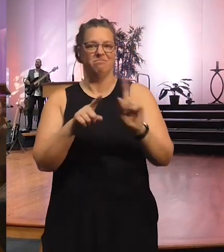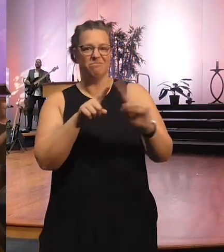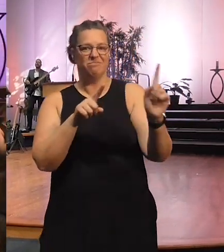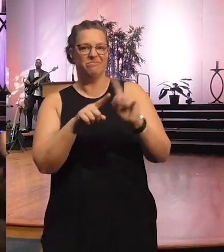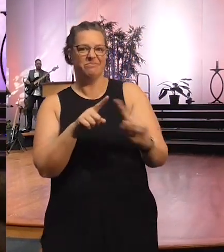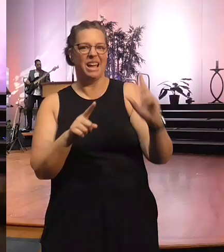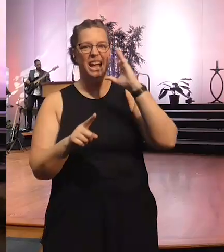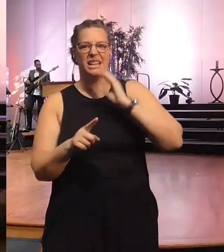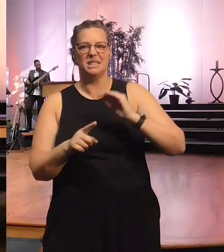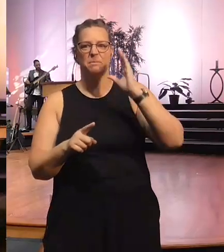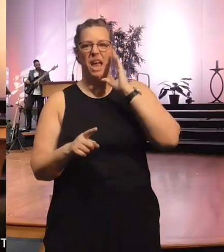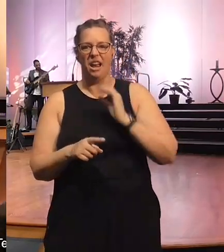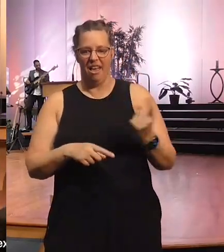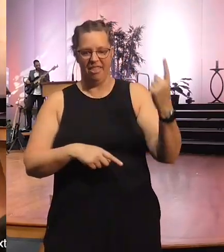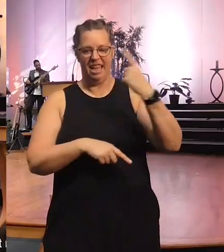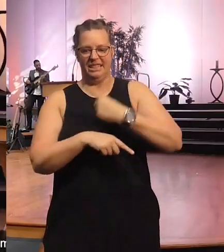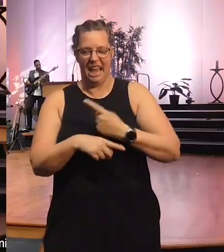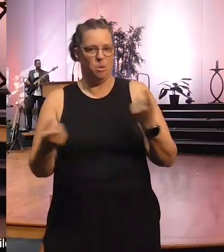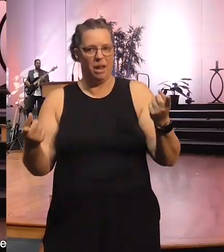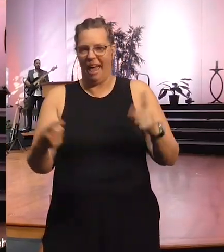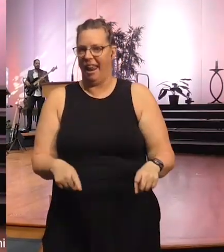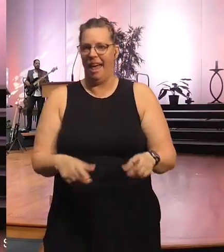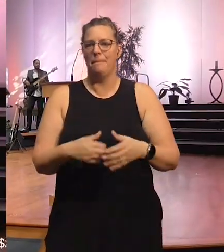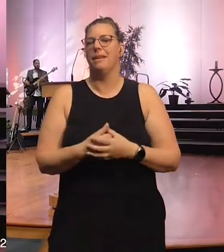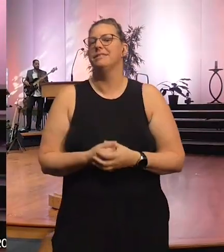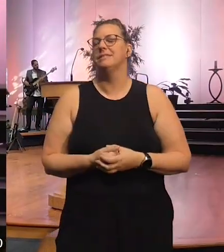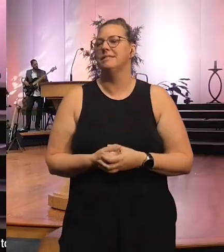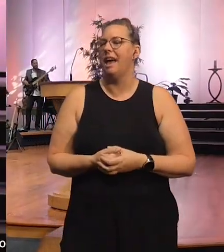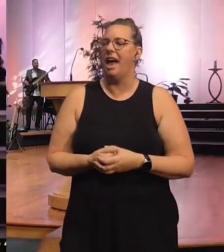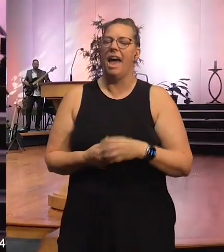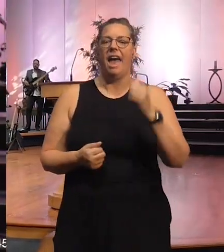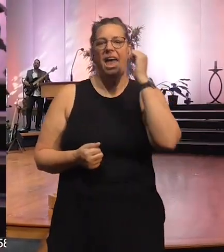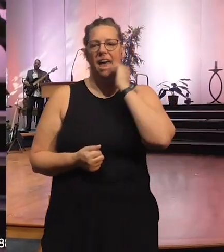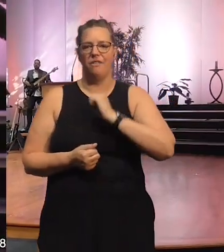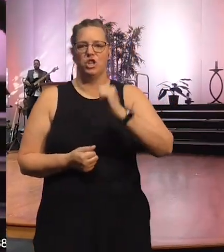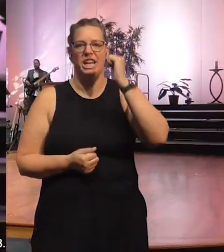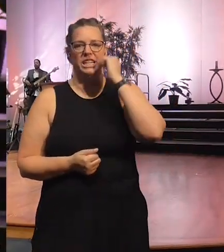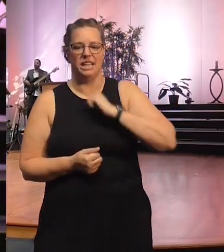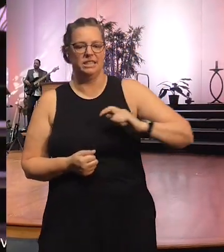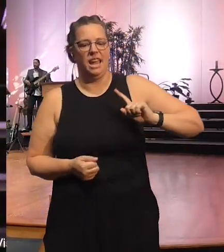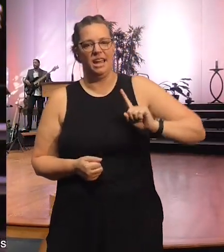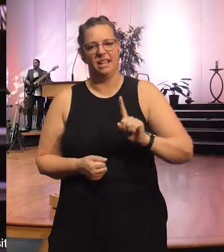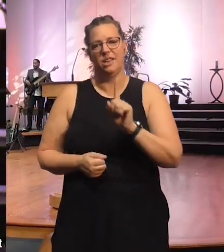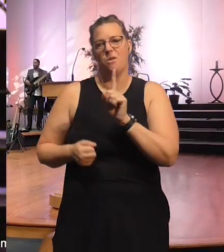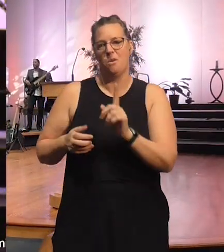are the days when Anything Goes every day is a winding